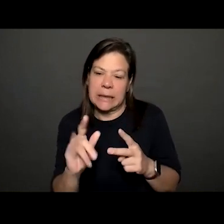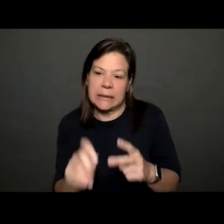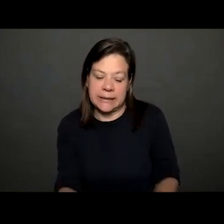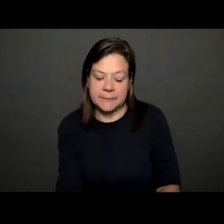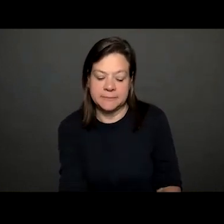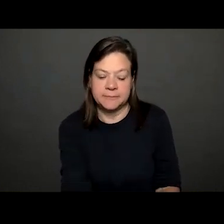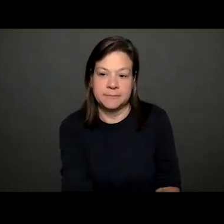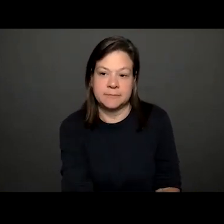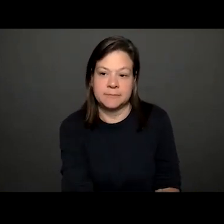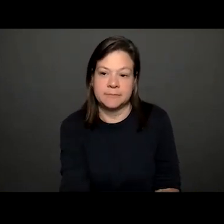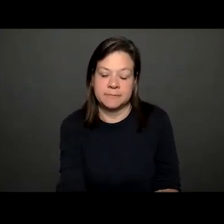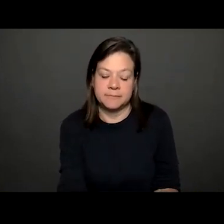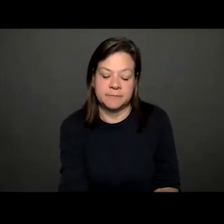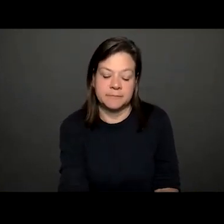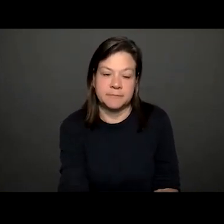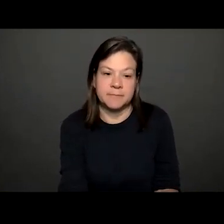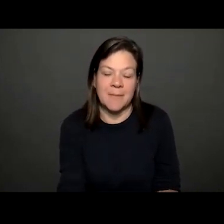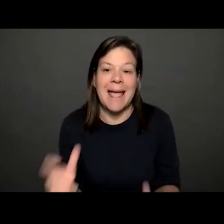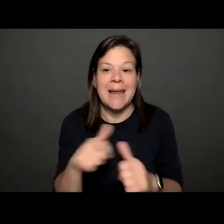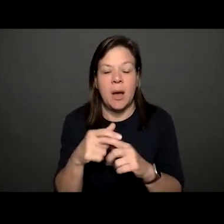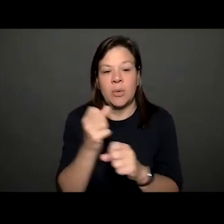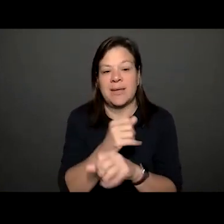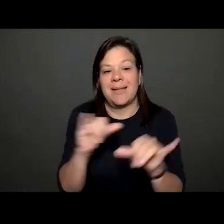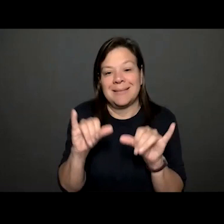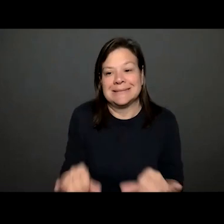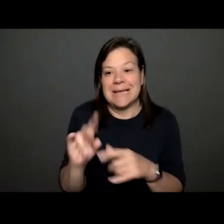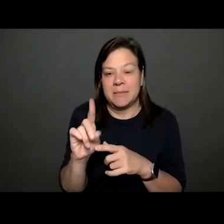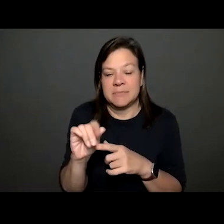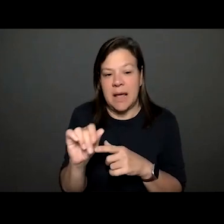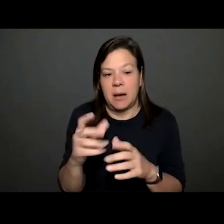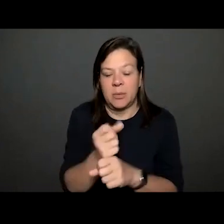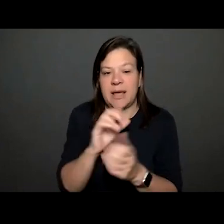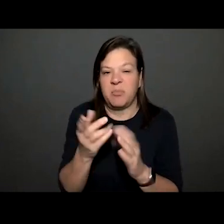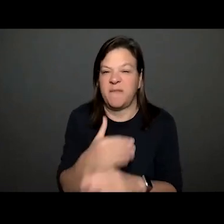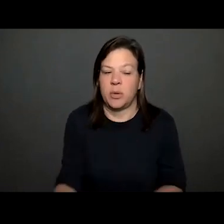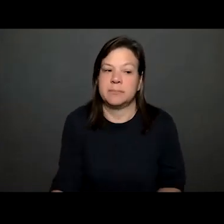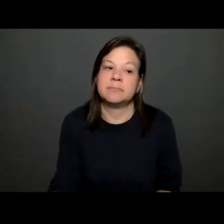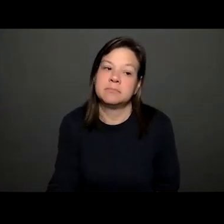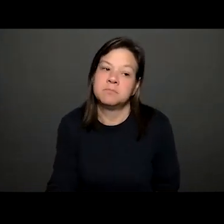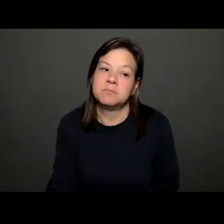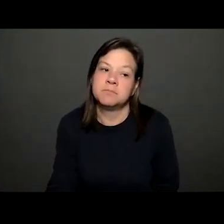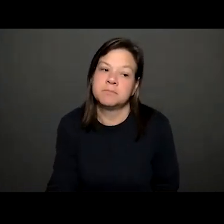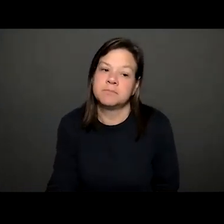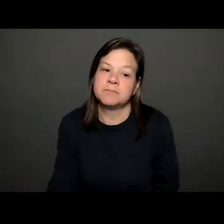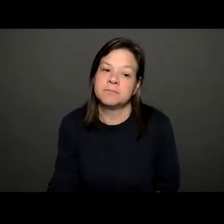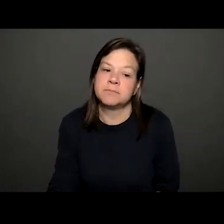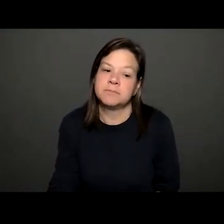I ALREADY HAVE IN HERE WE'RE GOING TO PASS SOME